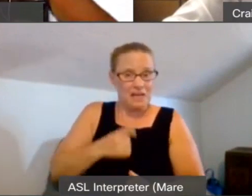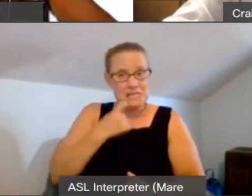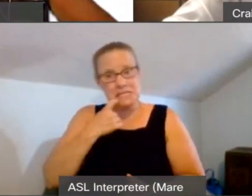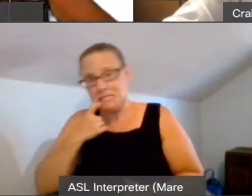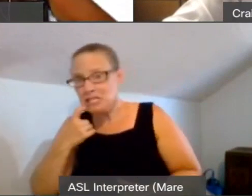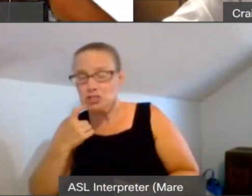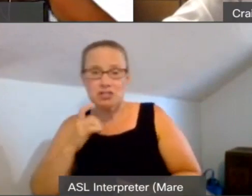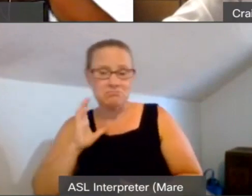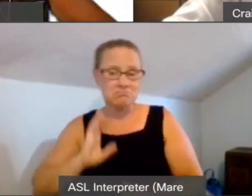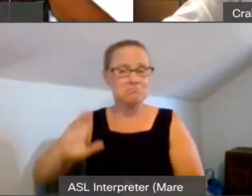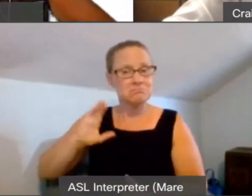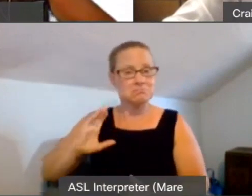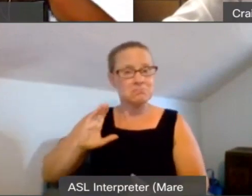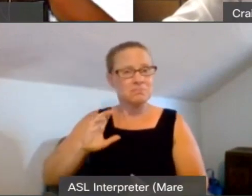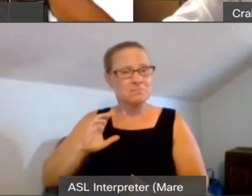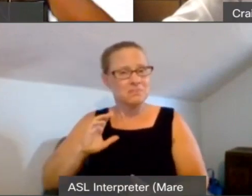you know, telling them what does and doesn't work.